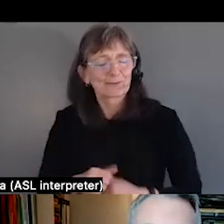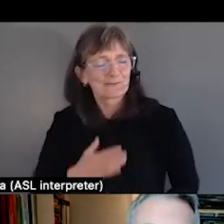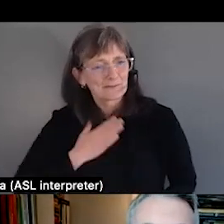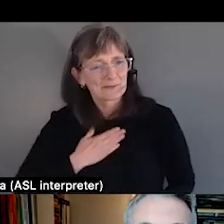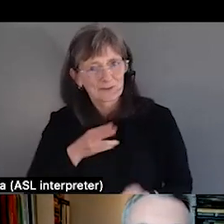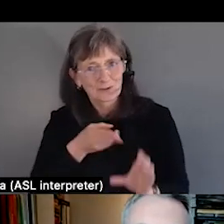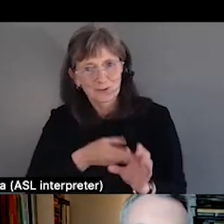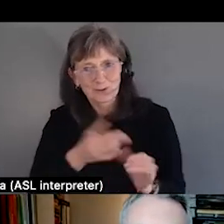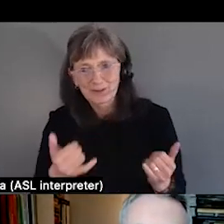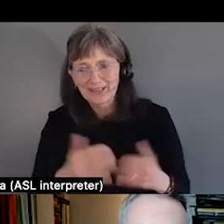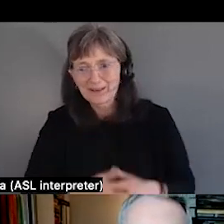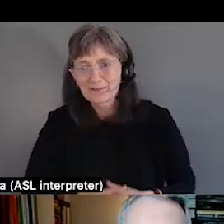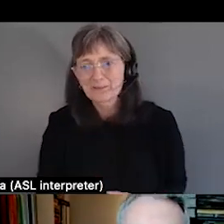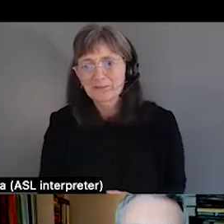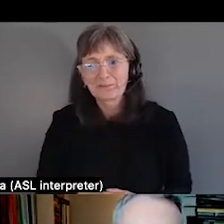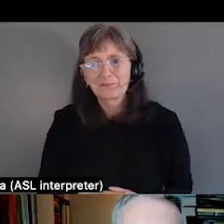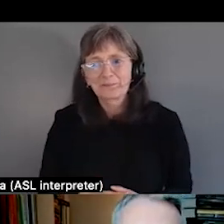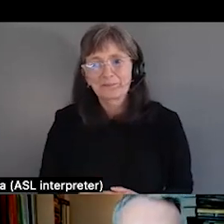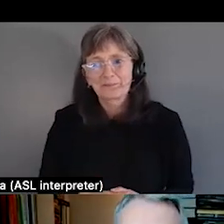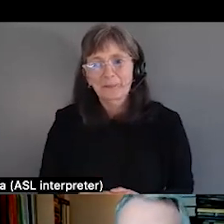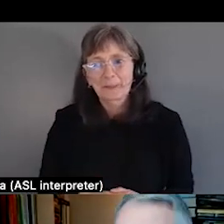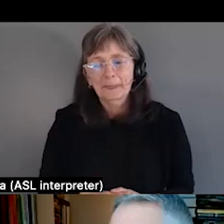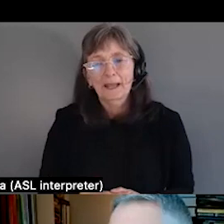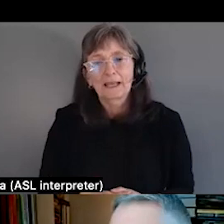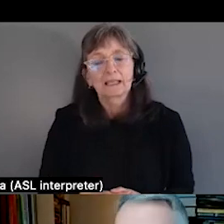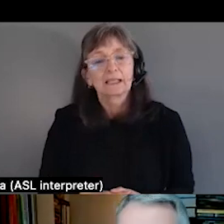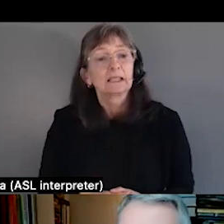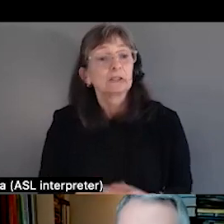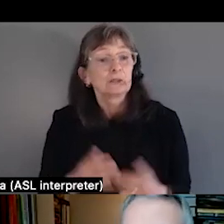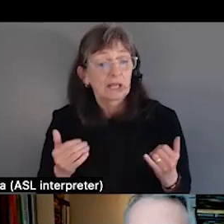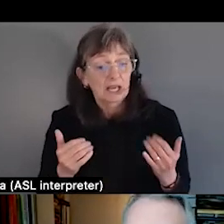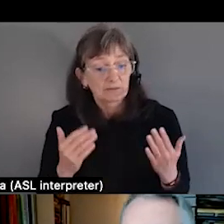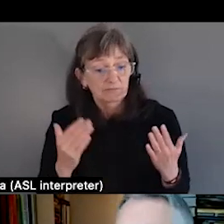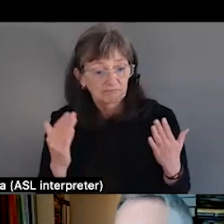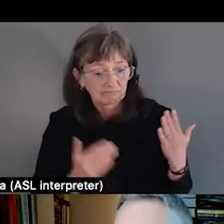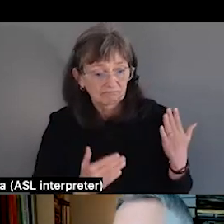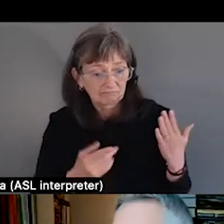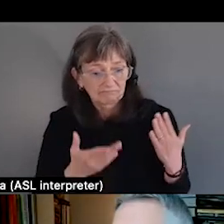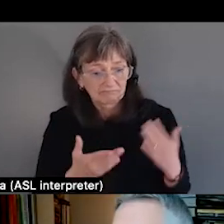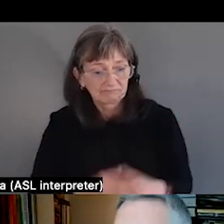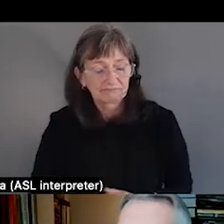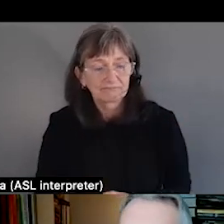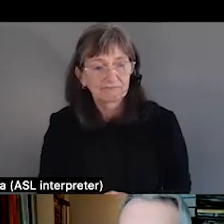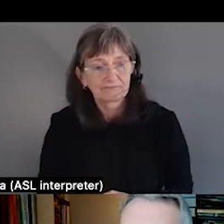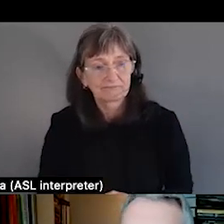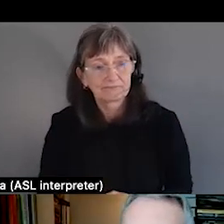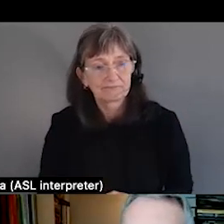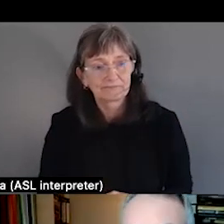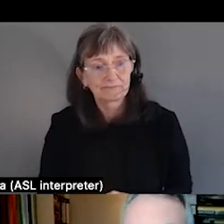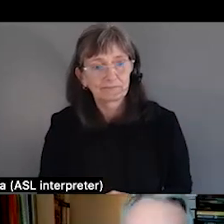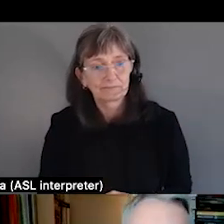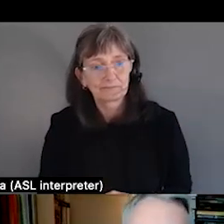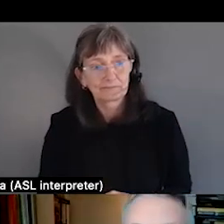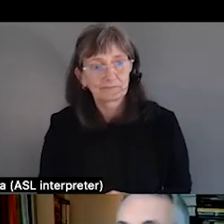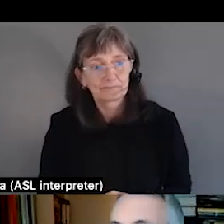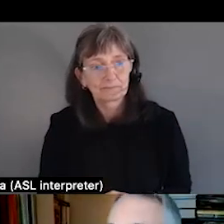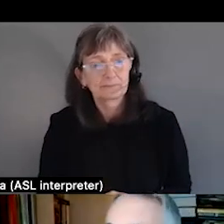take you through what I'm gonna talk about today if I can get this to work. There we go.